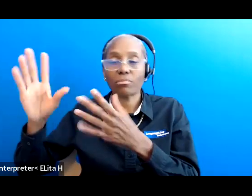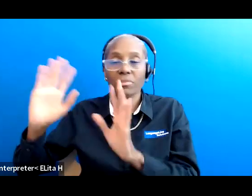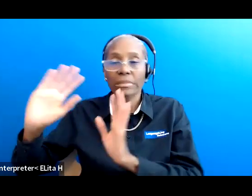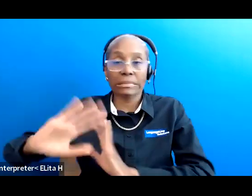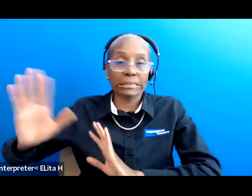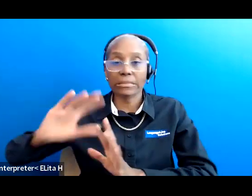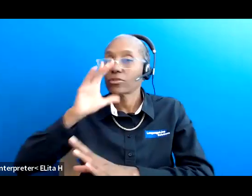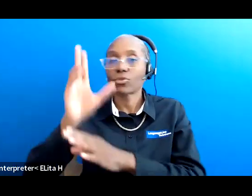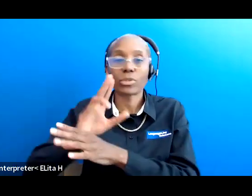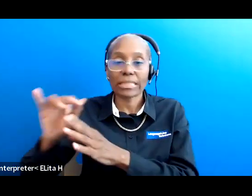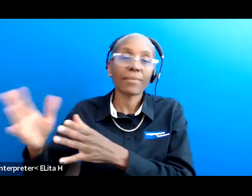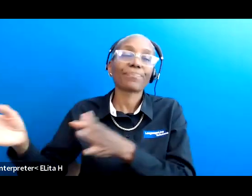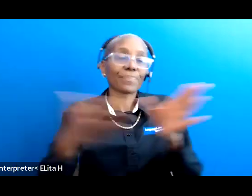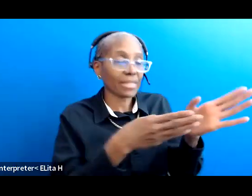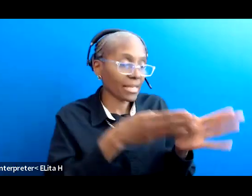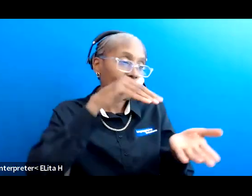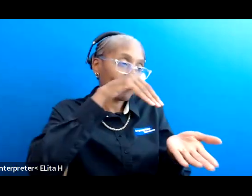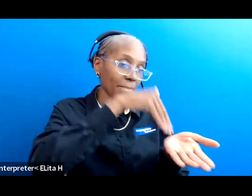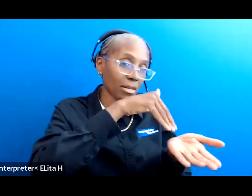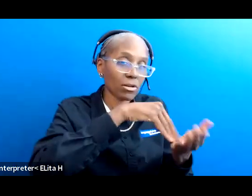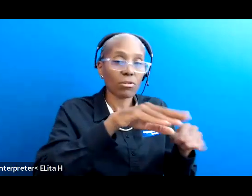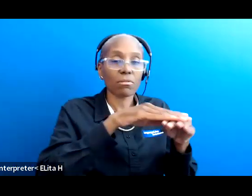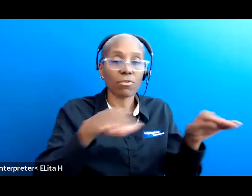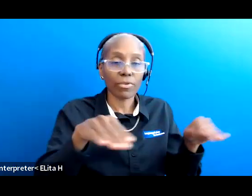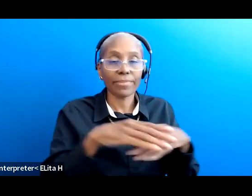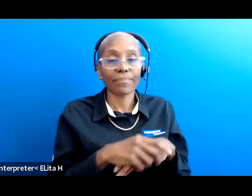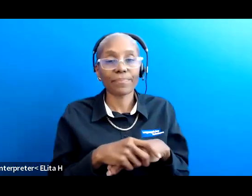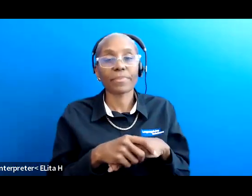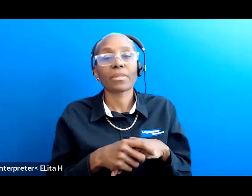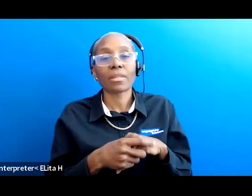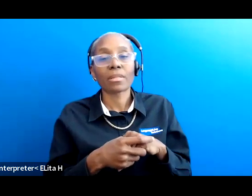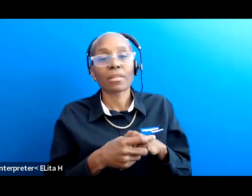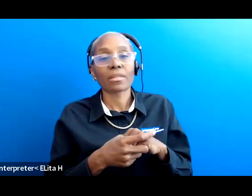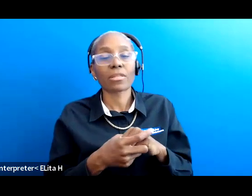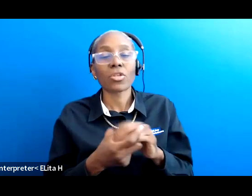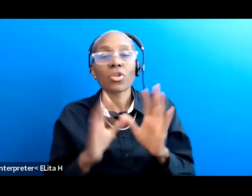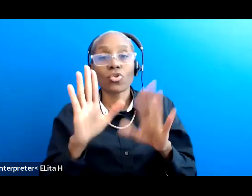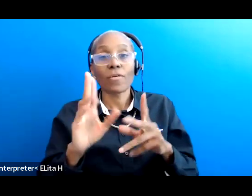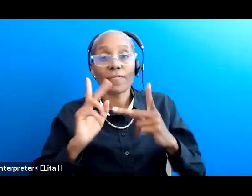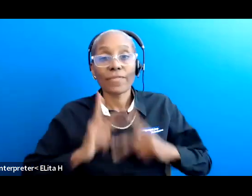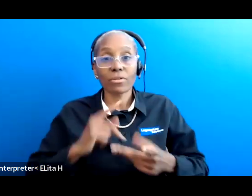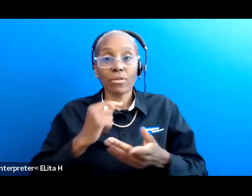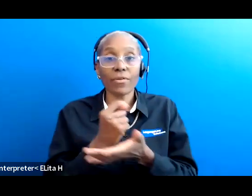that kind of thing get medical grade. Now you can go to your physical therapist and you can do pressure